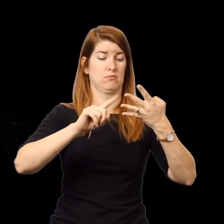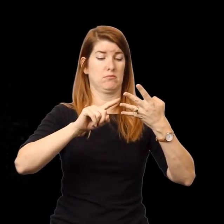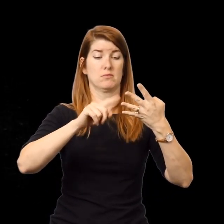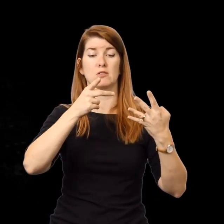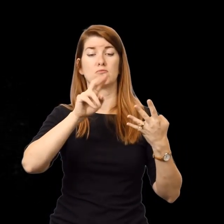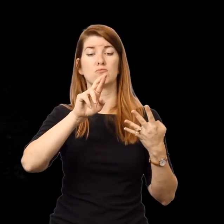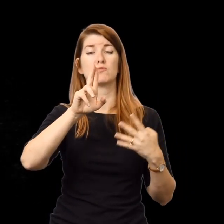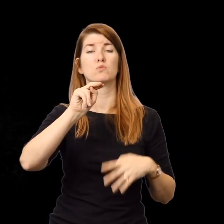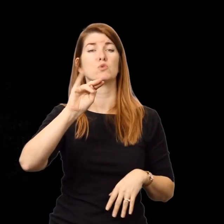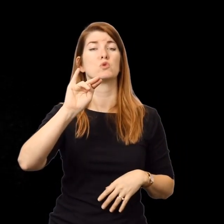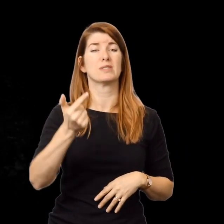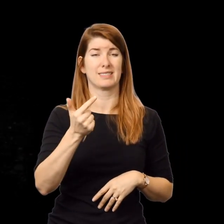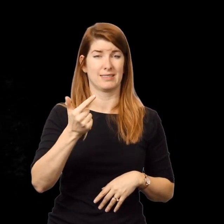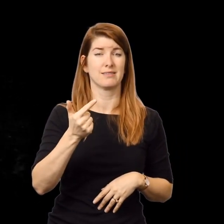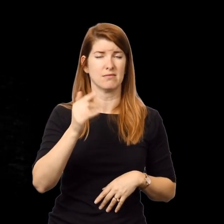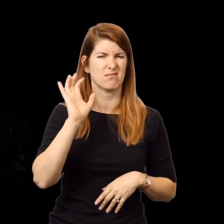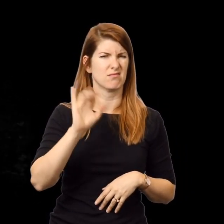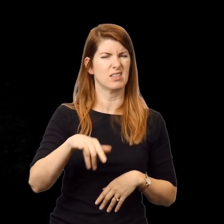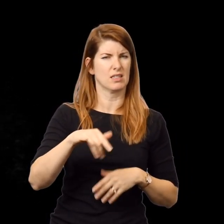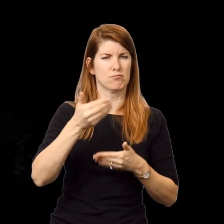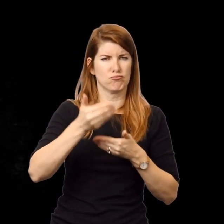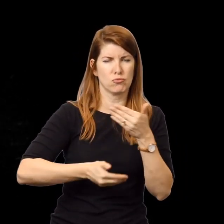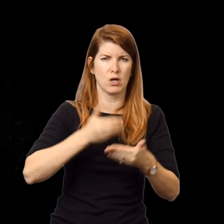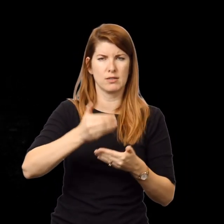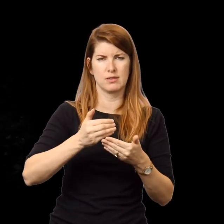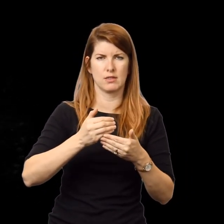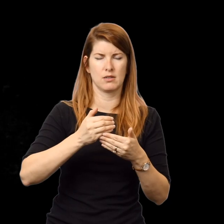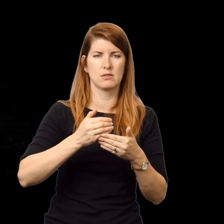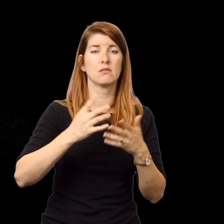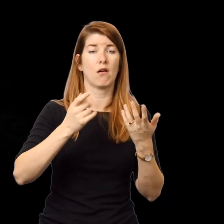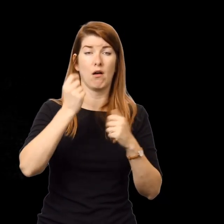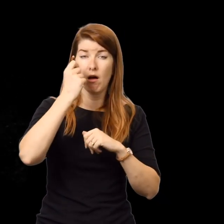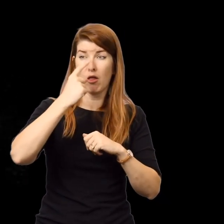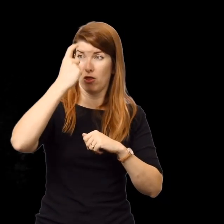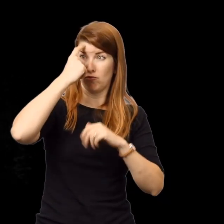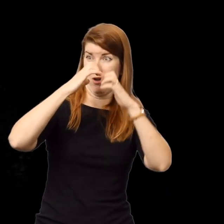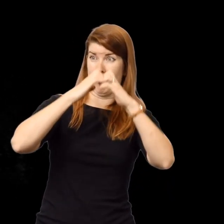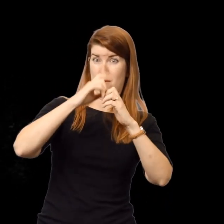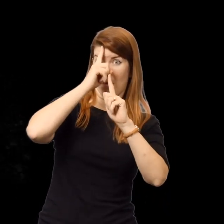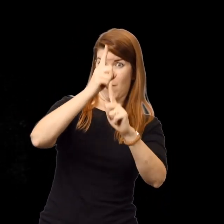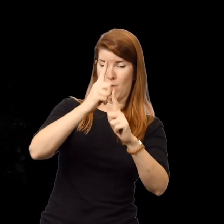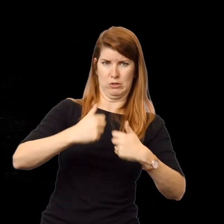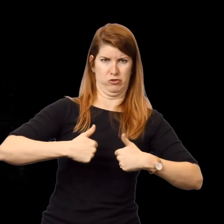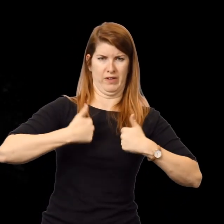Pruning is a process that the brain goes through where our brain is about survival,